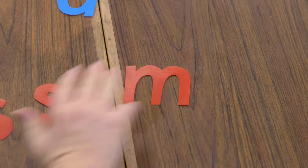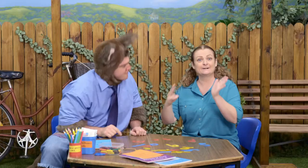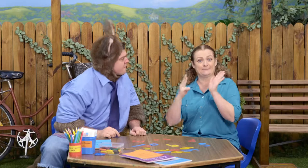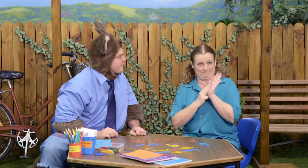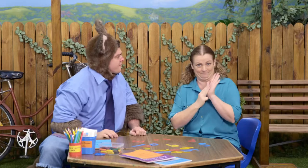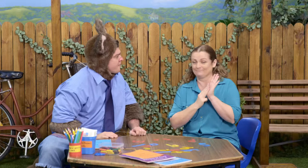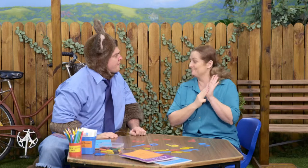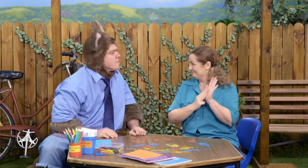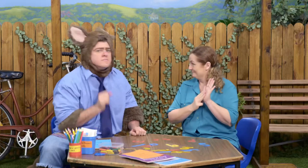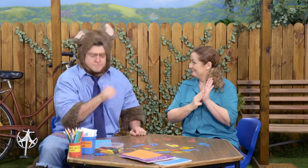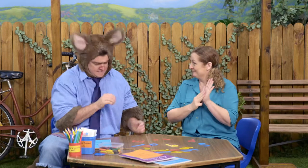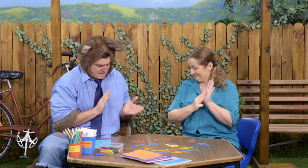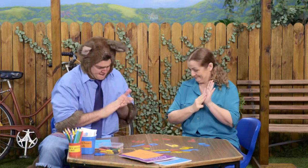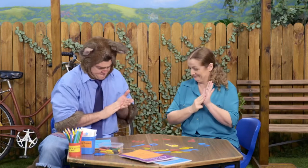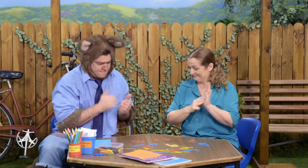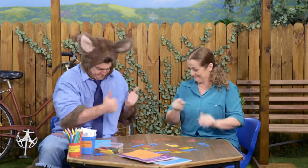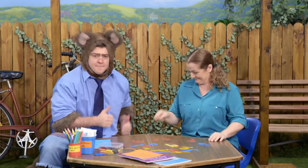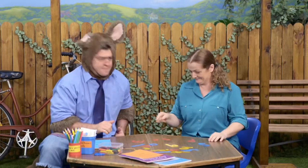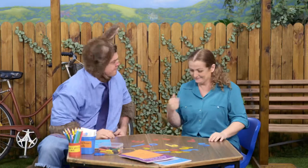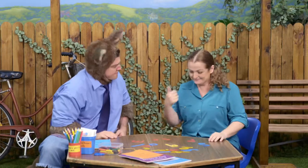There's an M. M. OK.